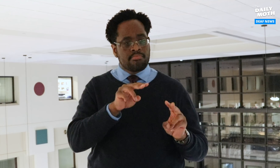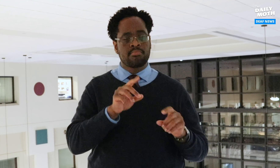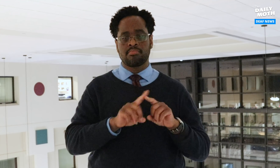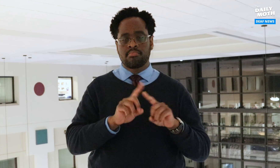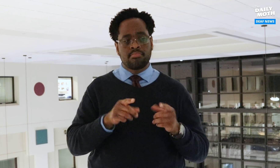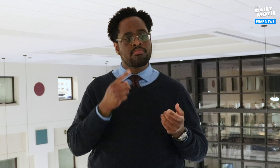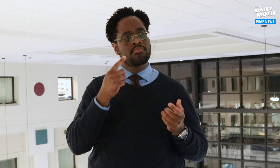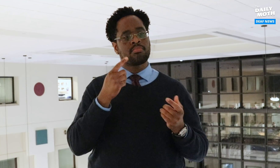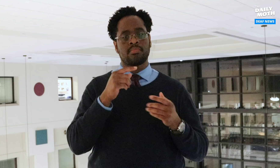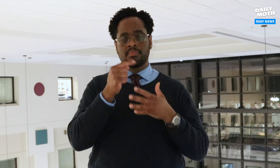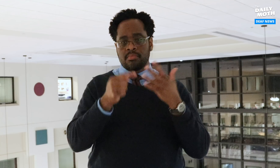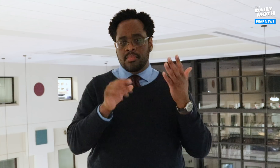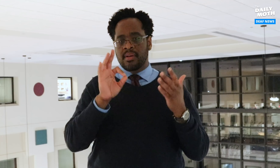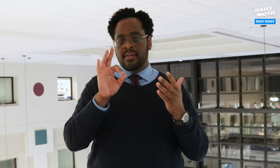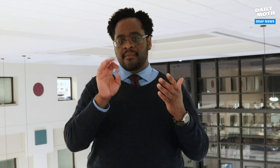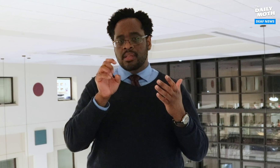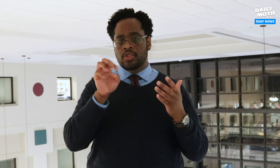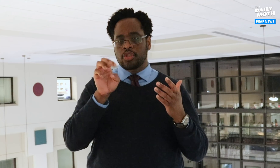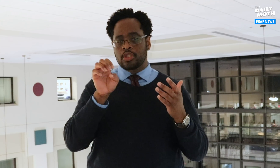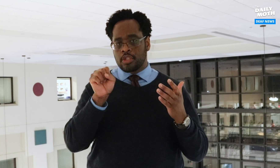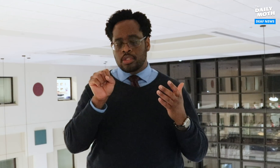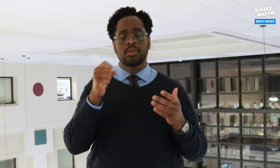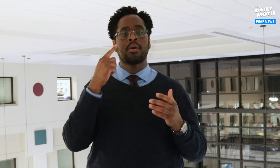I will study different features such as sign vocabulary.